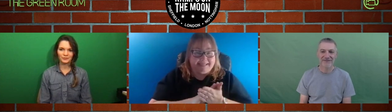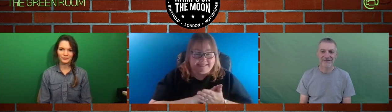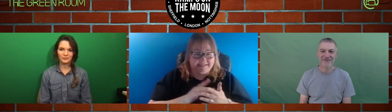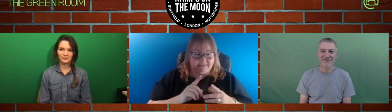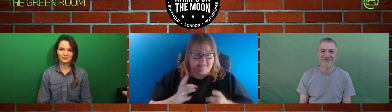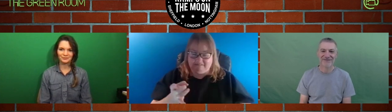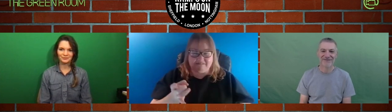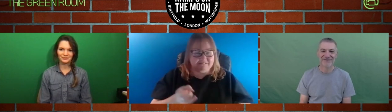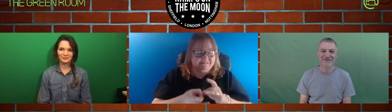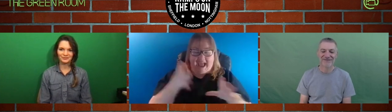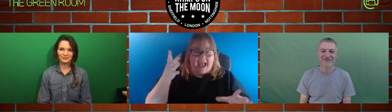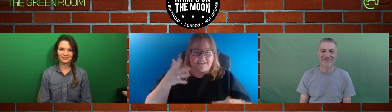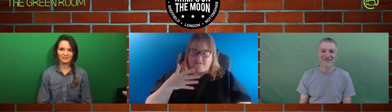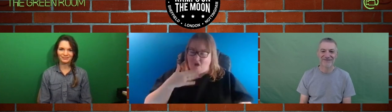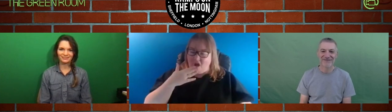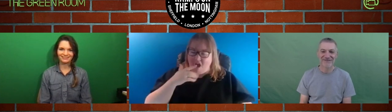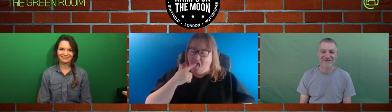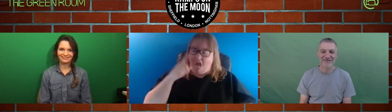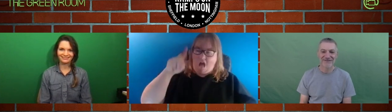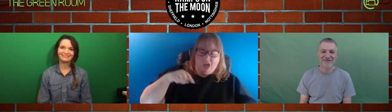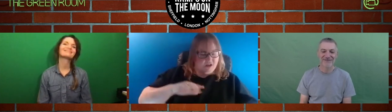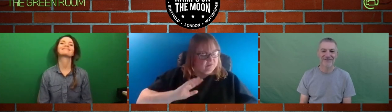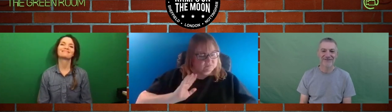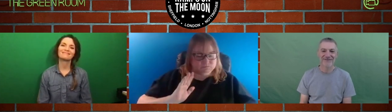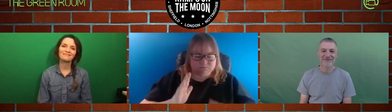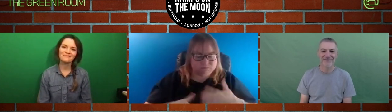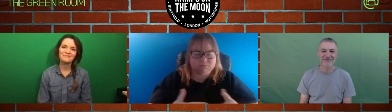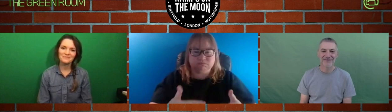we've got this. Did you feel more confident the second time or the first